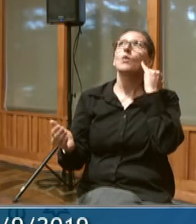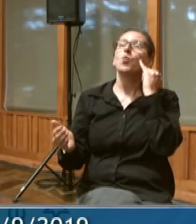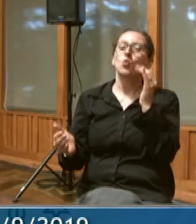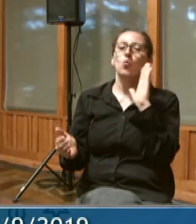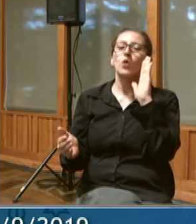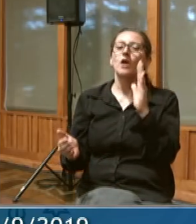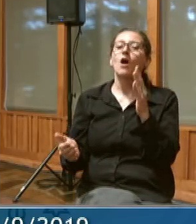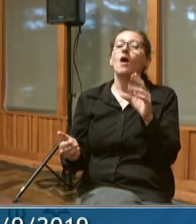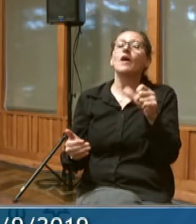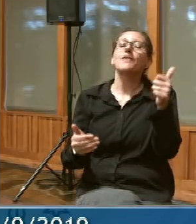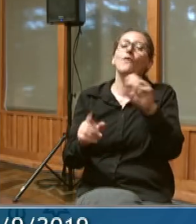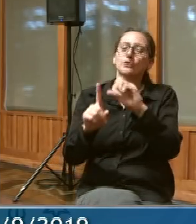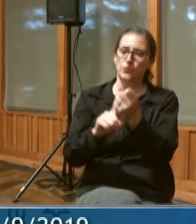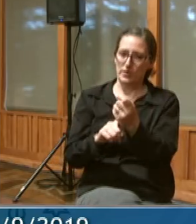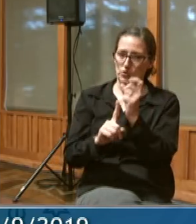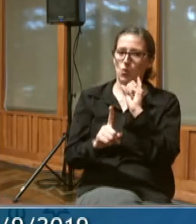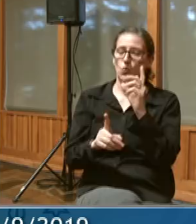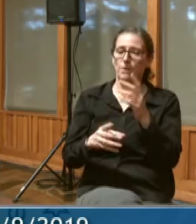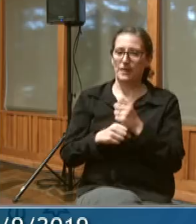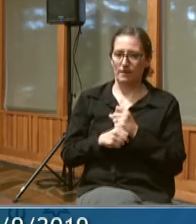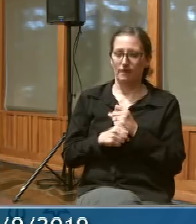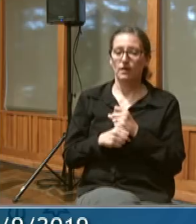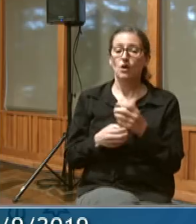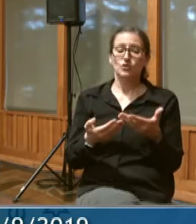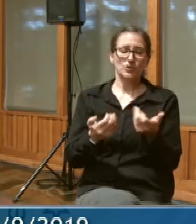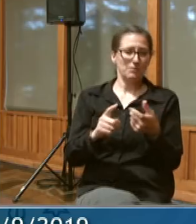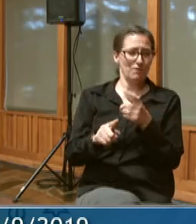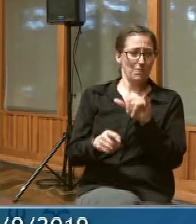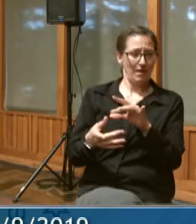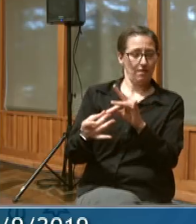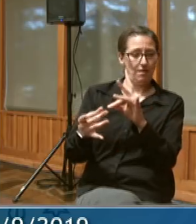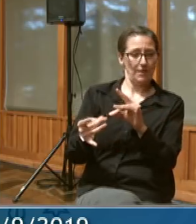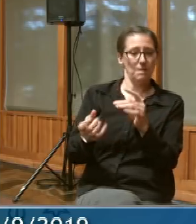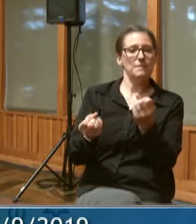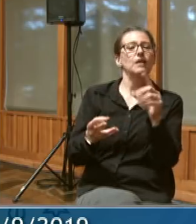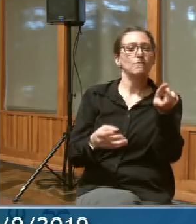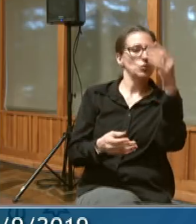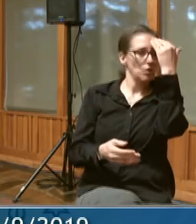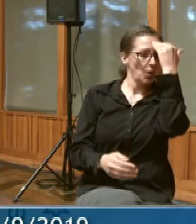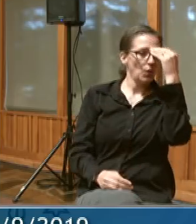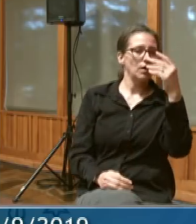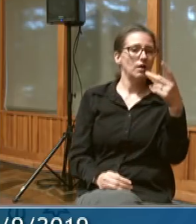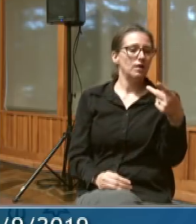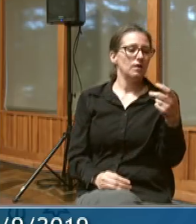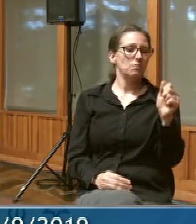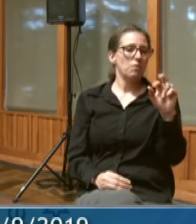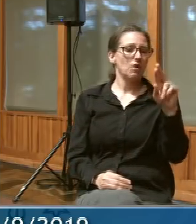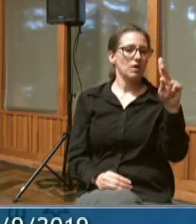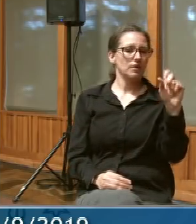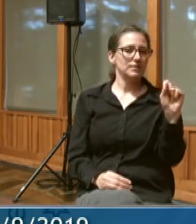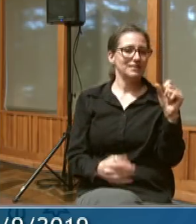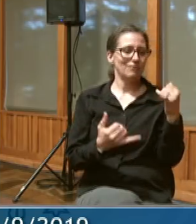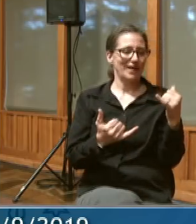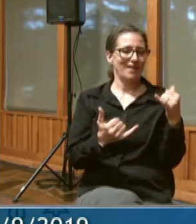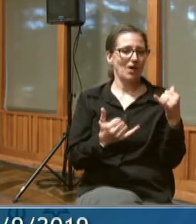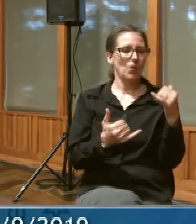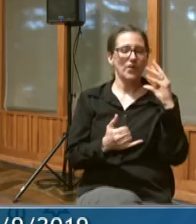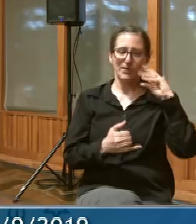EVERY BUREAU RECEIVES MORE RESOURCES BUT 1% FEWER THAN WHAT THEY WOULD HAVE OTHERWISE RECEIVED. SEPARATE FROM THIS GUIDANCE AS I